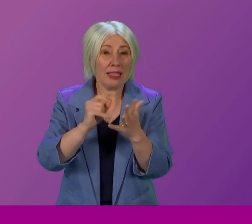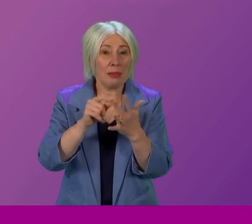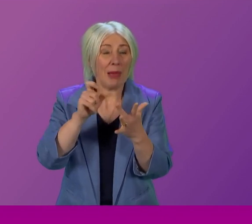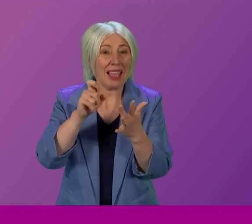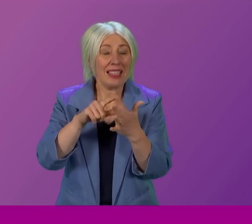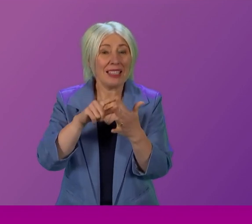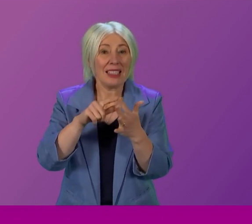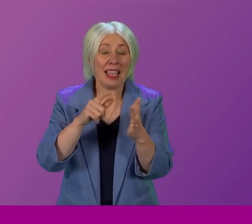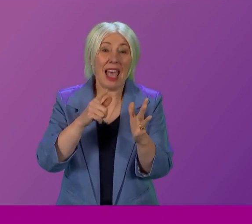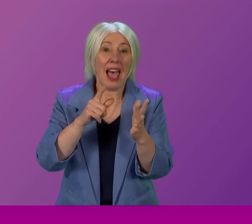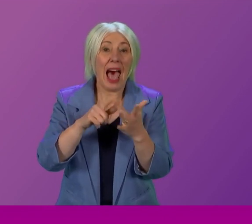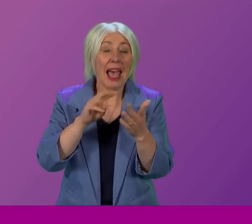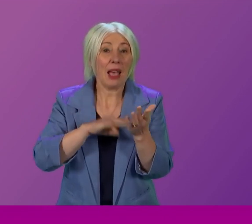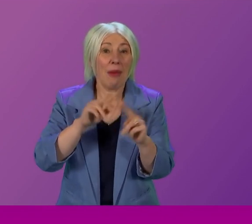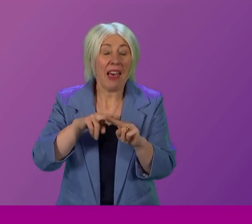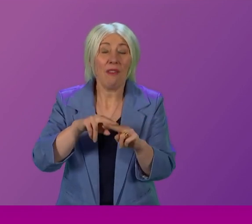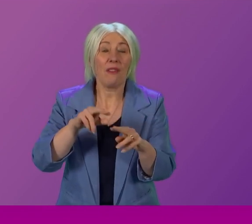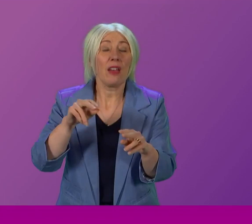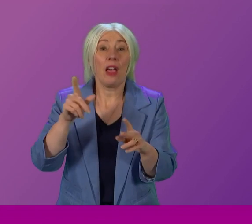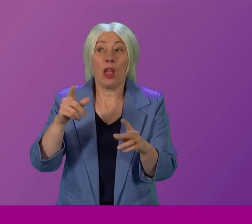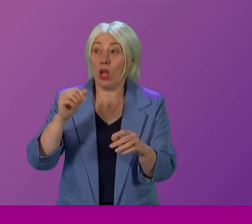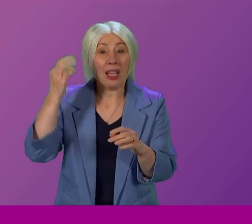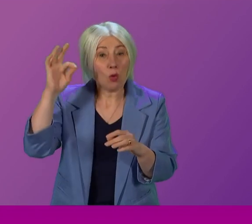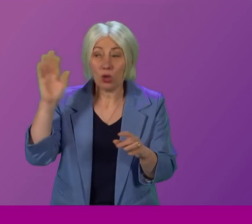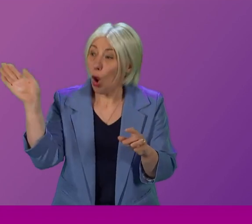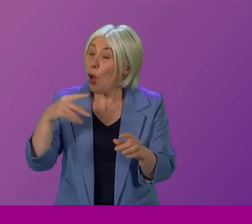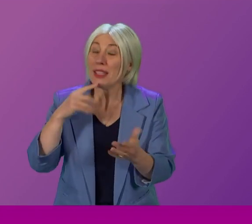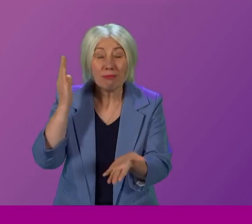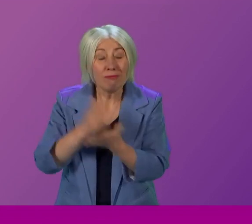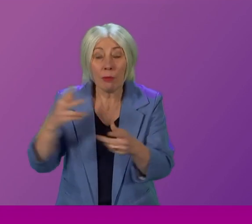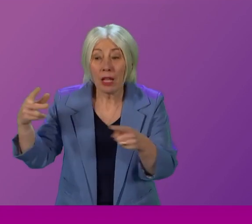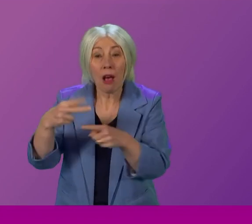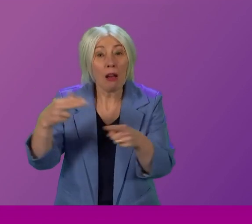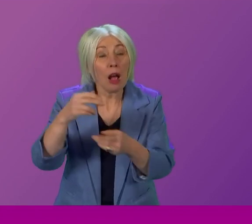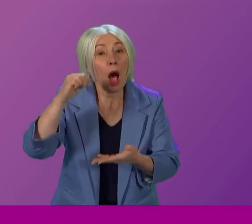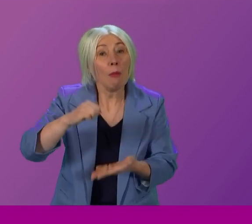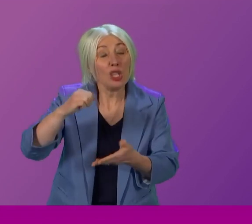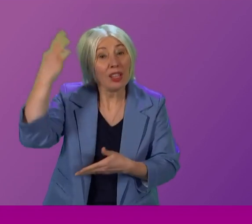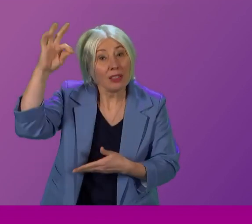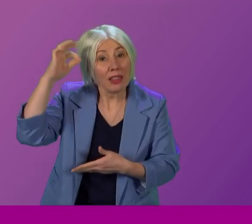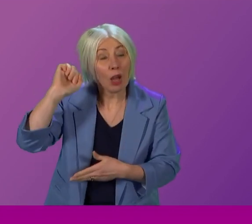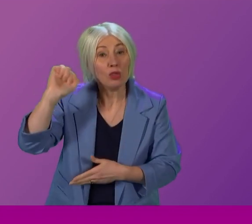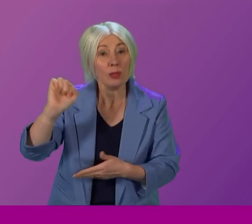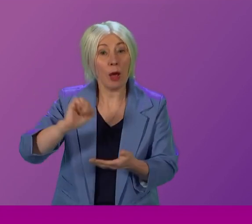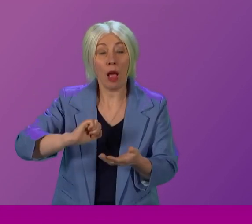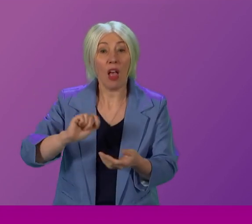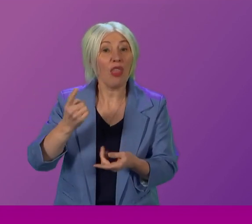councils, including SNP-led councils, are all saying that there is a real-terms cut to local government budgets. That is a truth that the First Minister is not willing to accept.